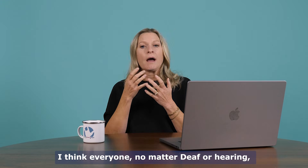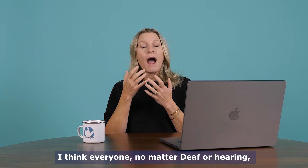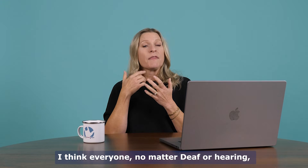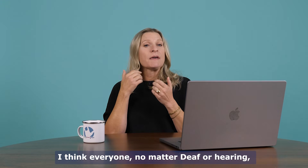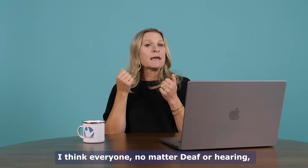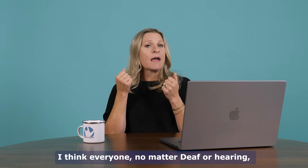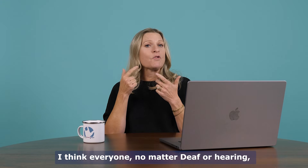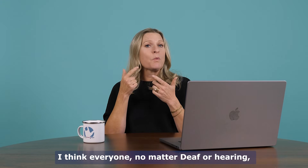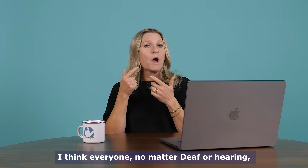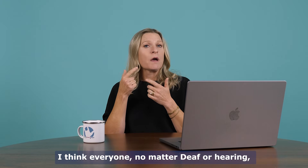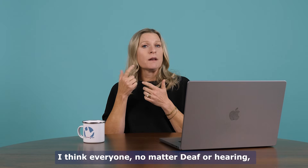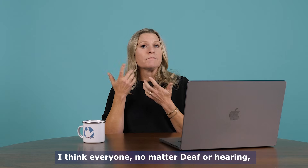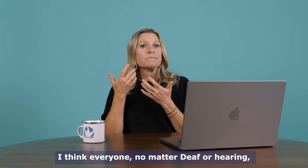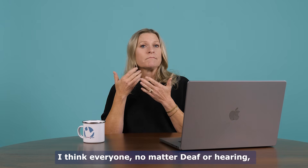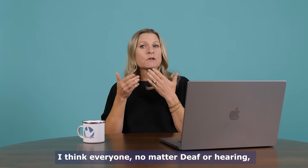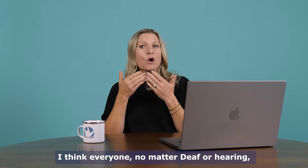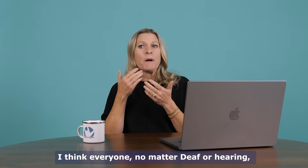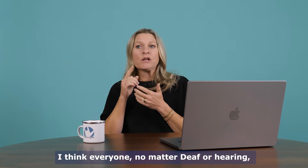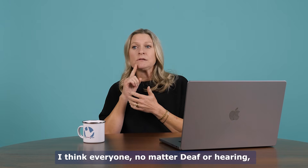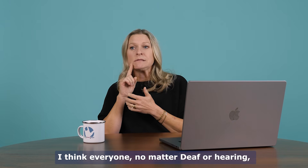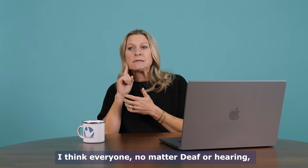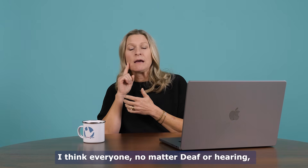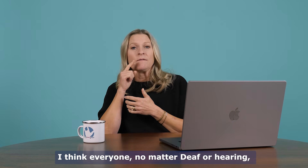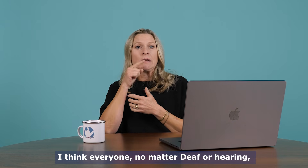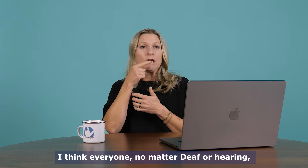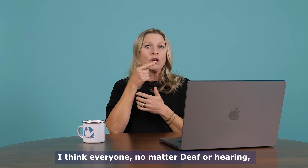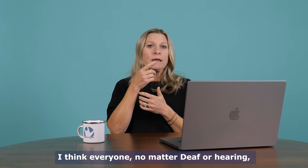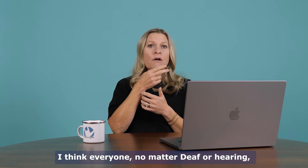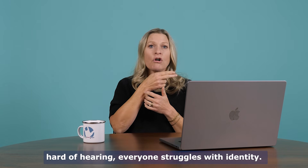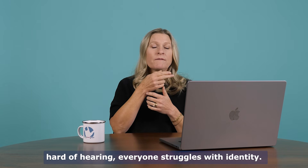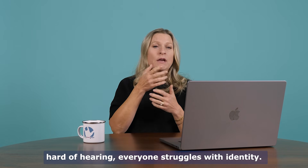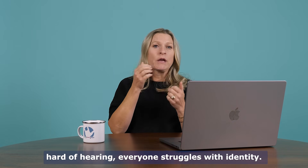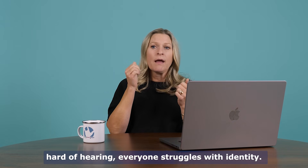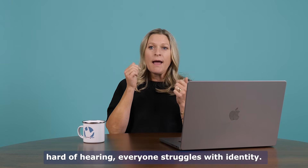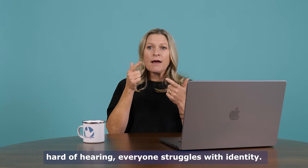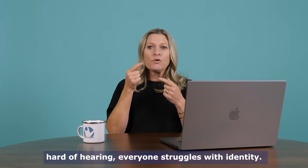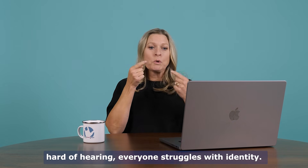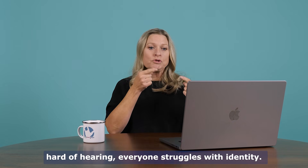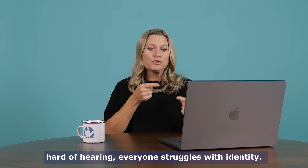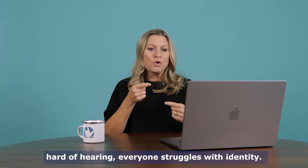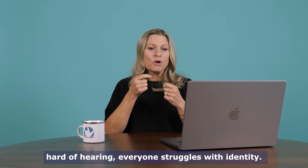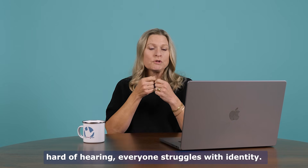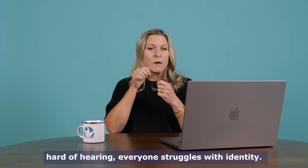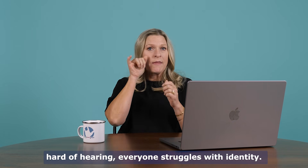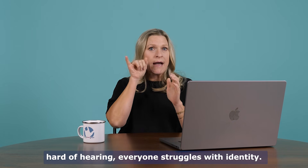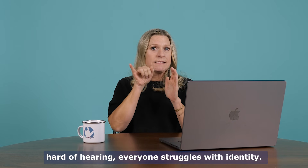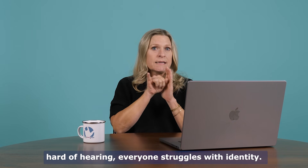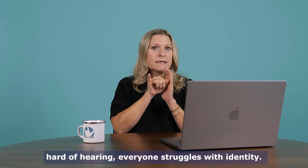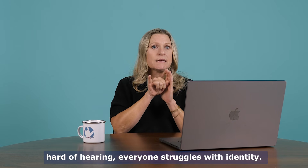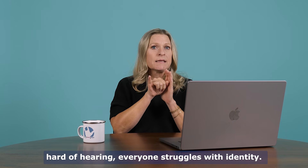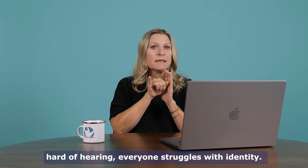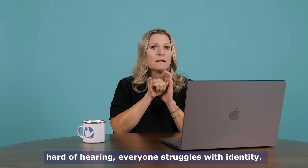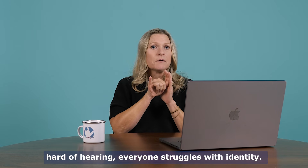I think everyone, no matter Deaf or hearing, hard of hearing, everyone struggles with identity.